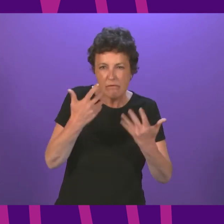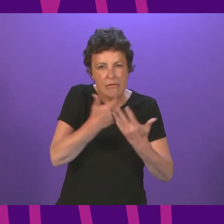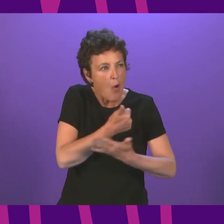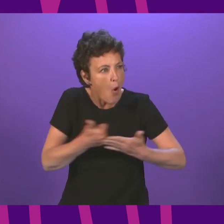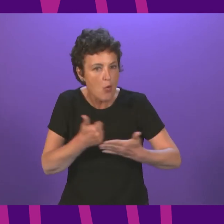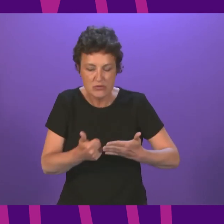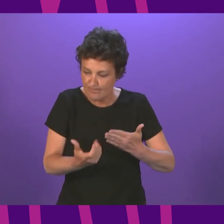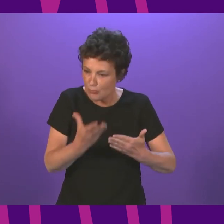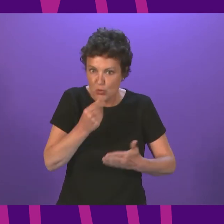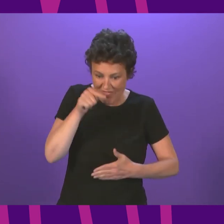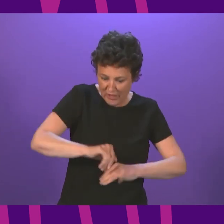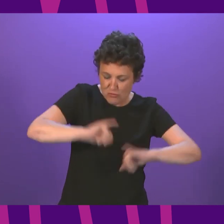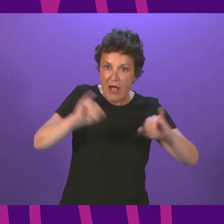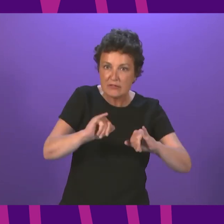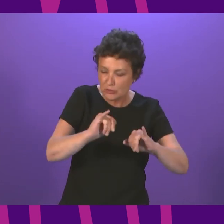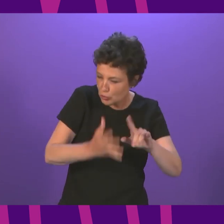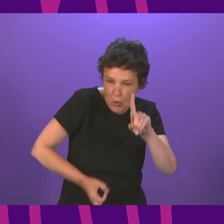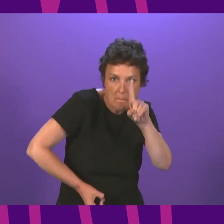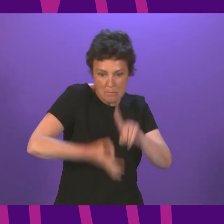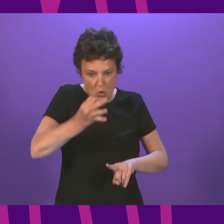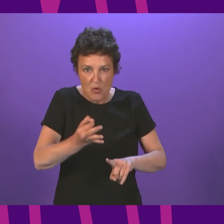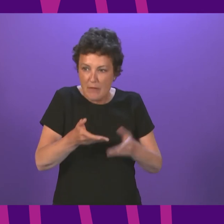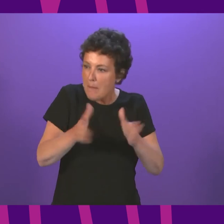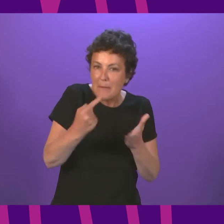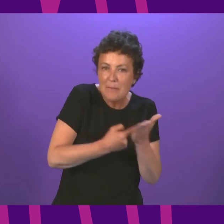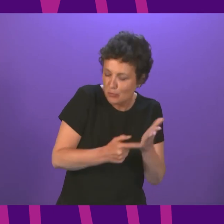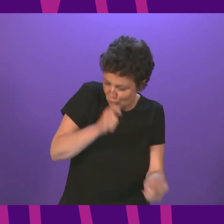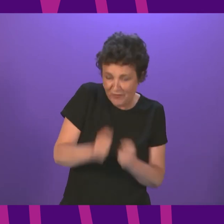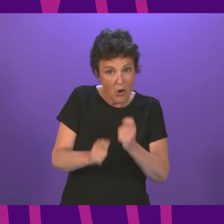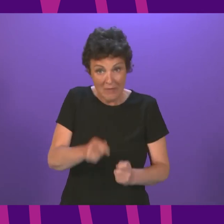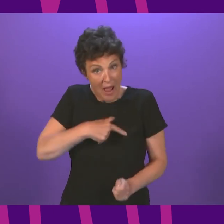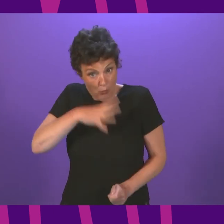be used sparingly. Being in the midst of a global pandemic is obviously a solid reason